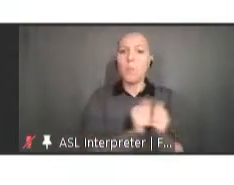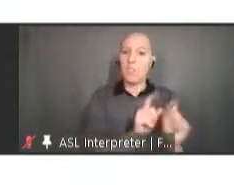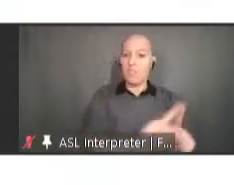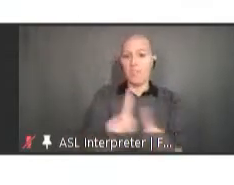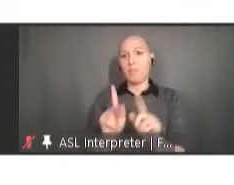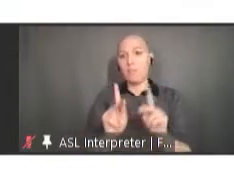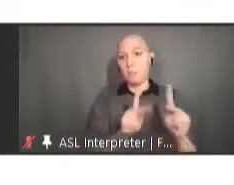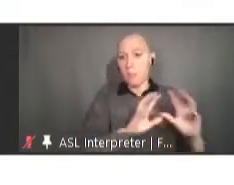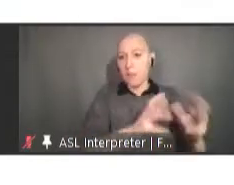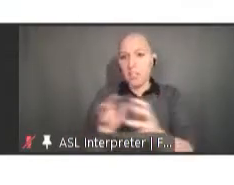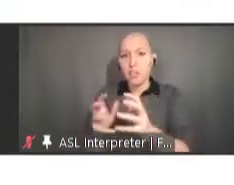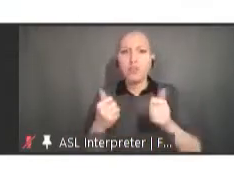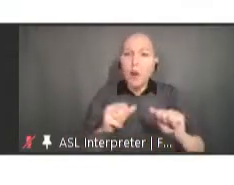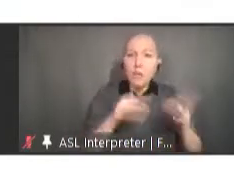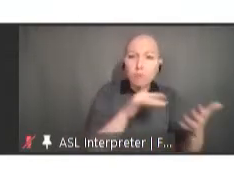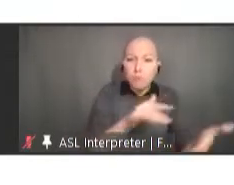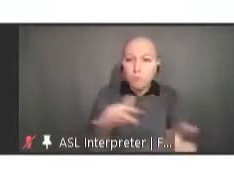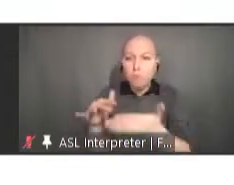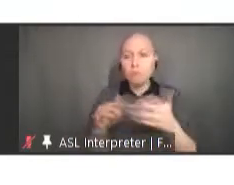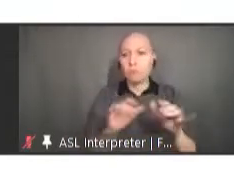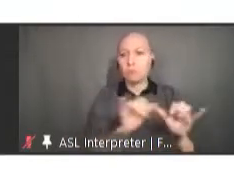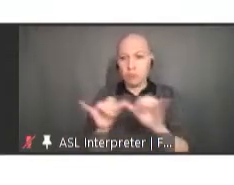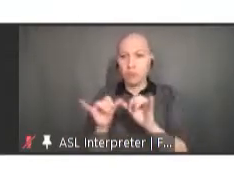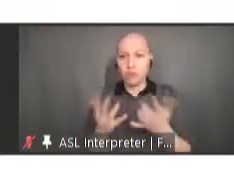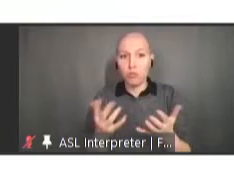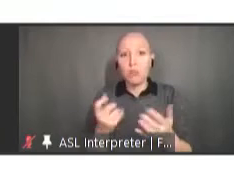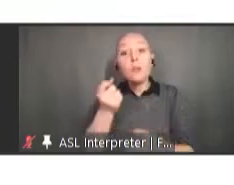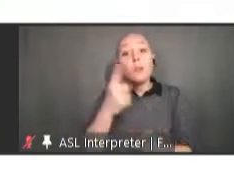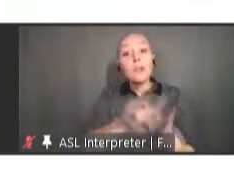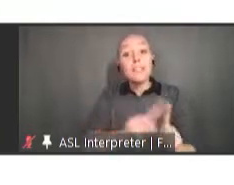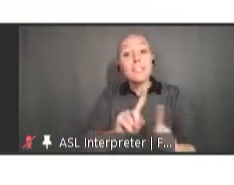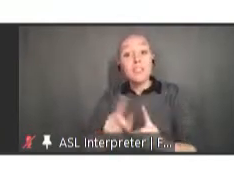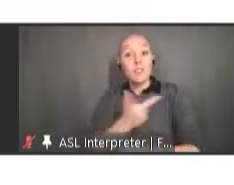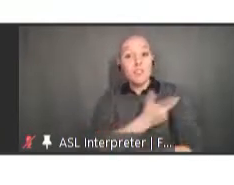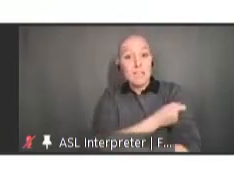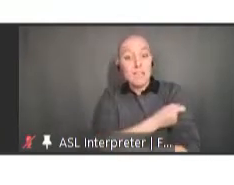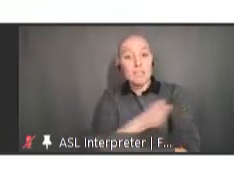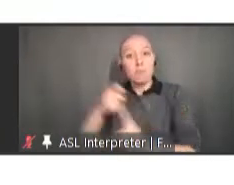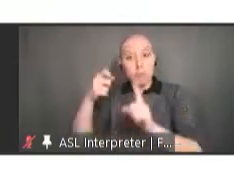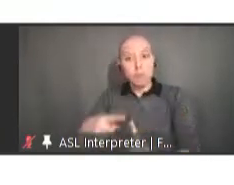Now the different vaccines elicit different immune responses, and the mechanisms of protection may be